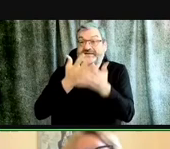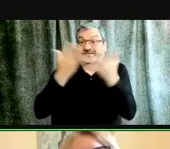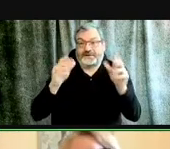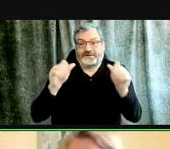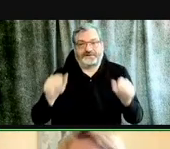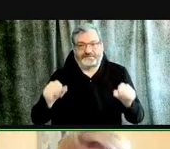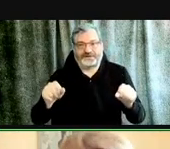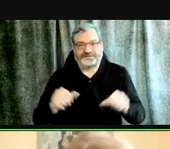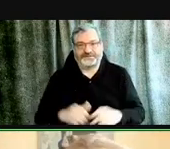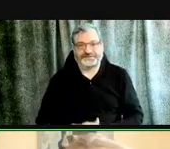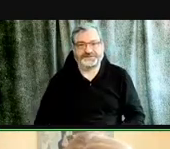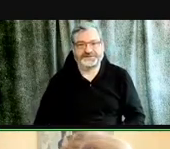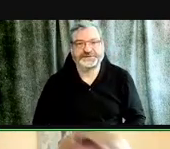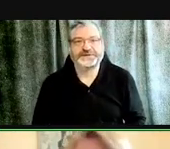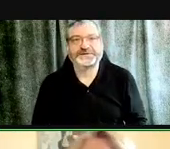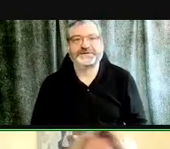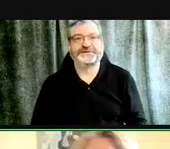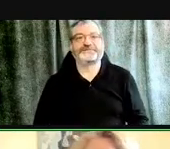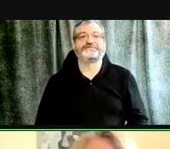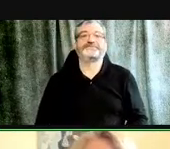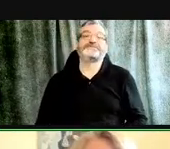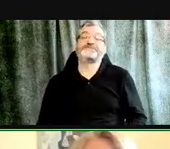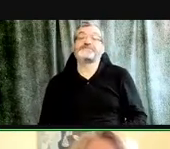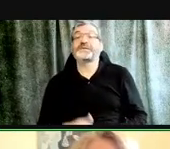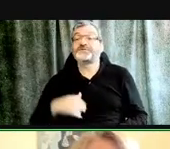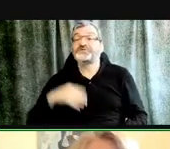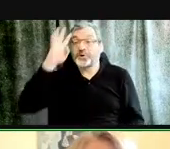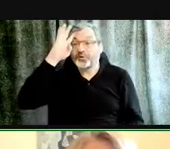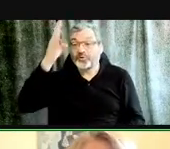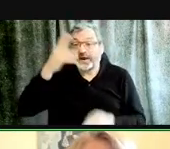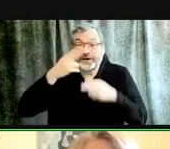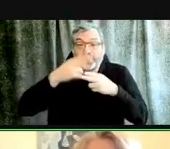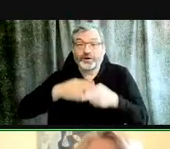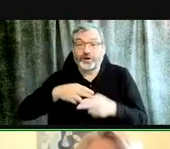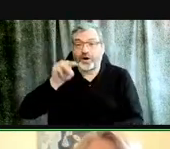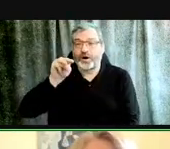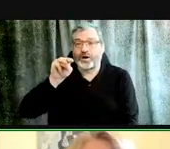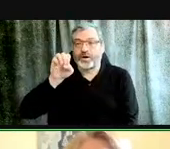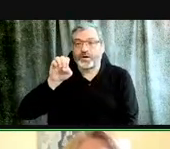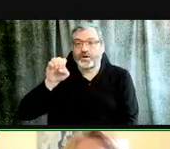So we created mood tours, and these are mindful explorations through